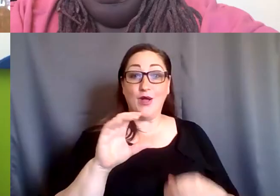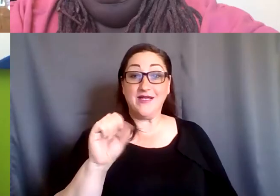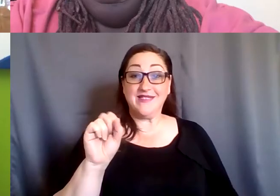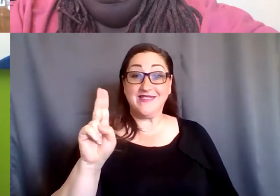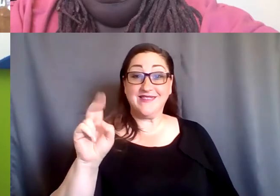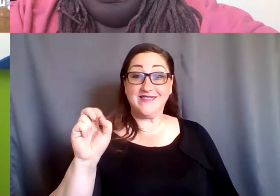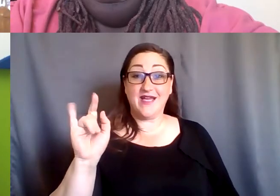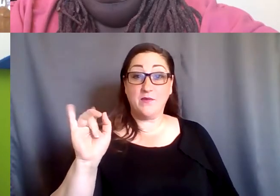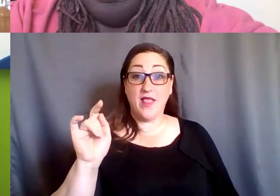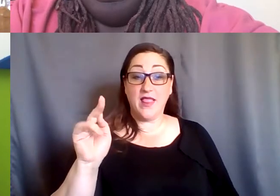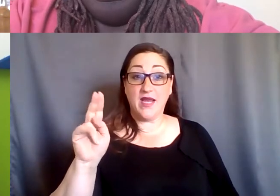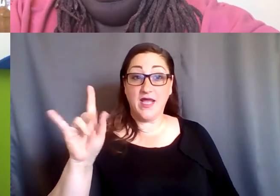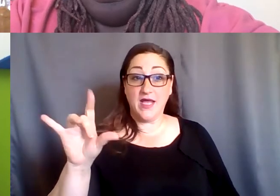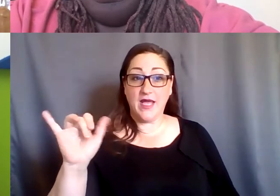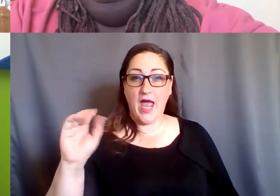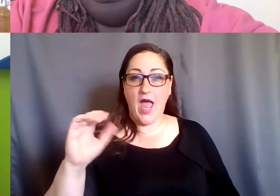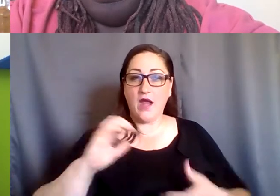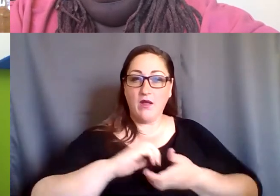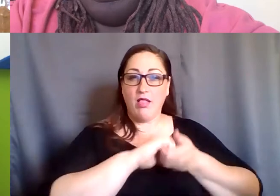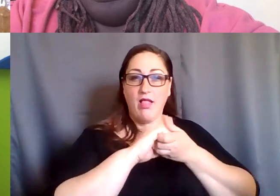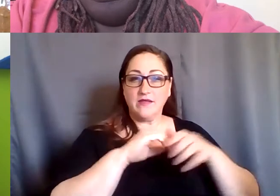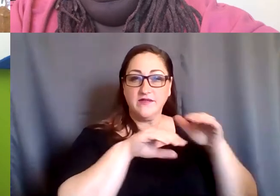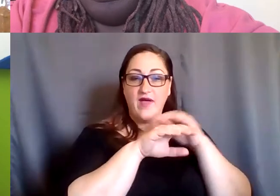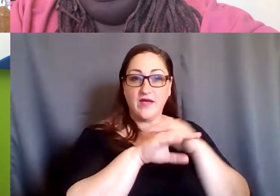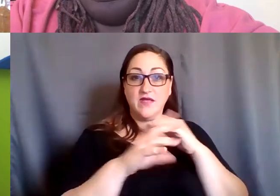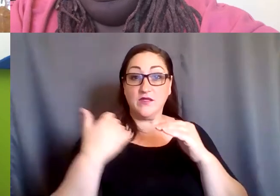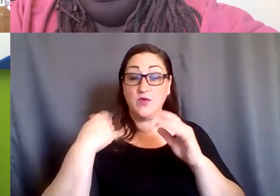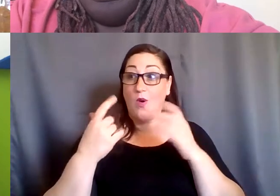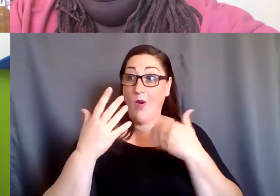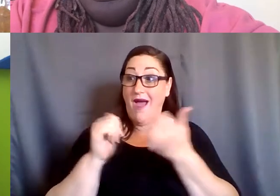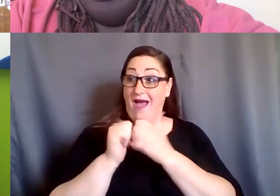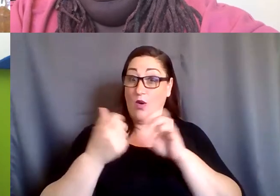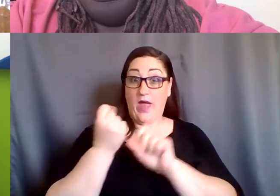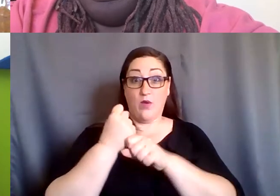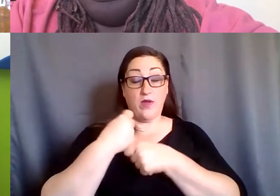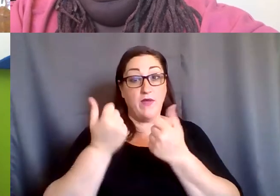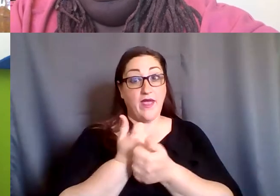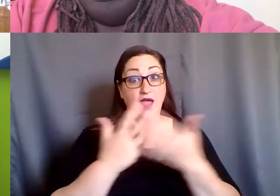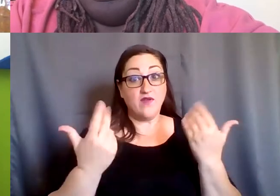Because what I hear us talking about is, you know, how can we make these accessible options strong?